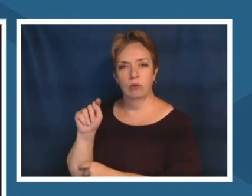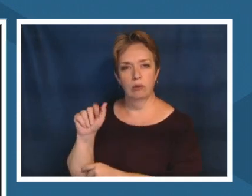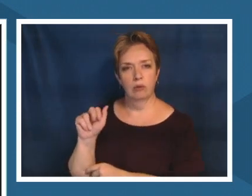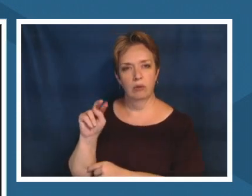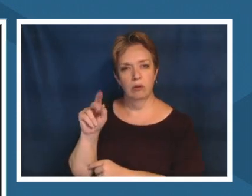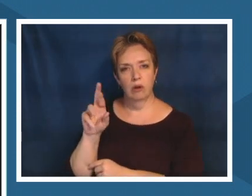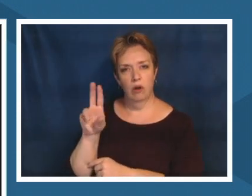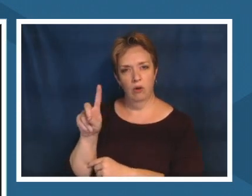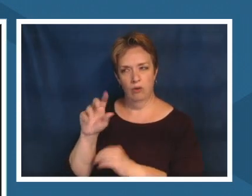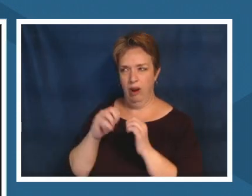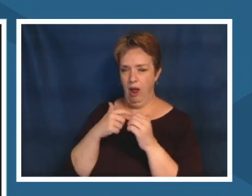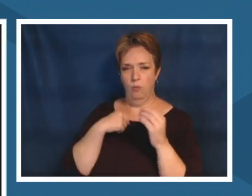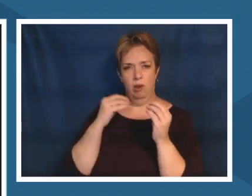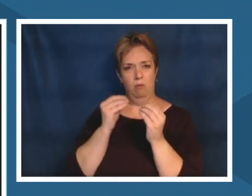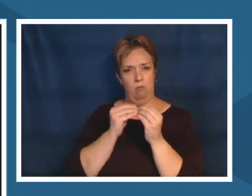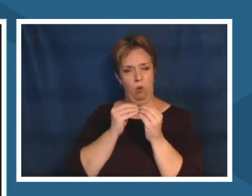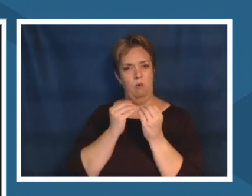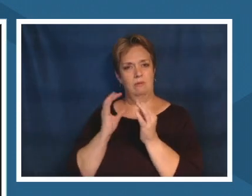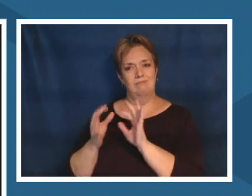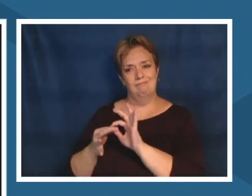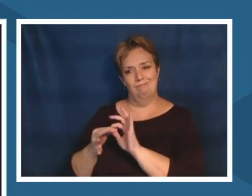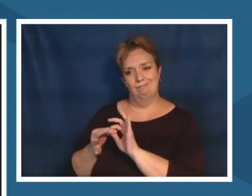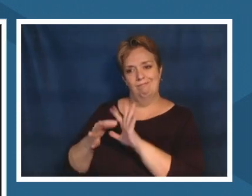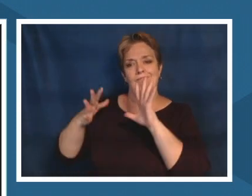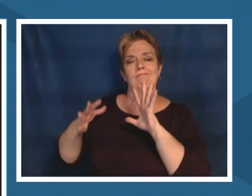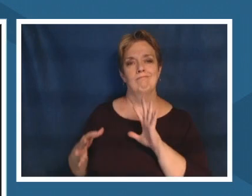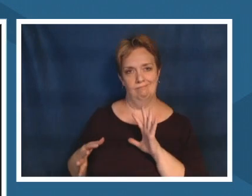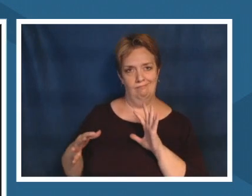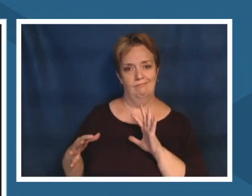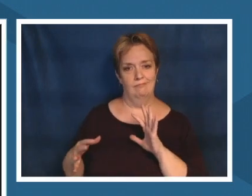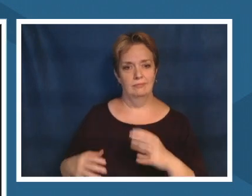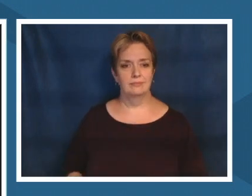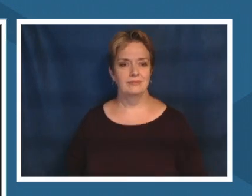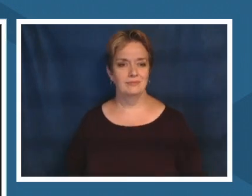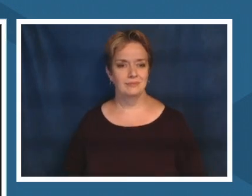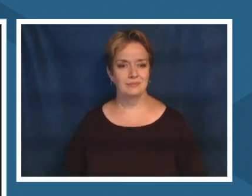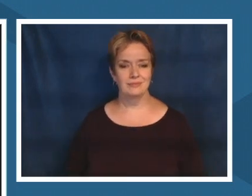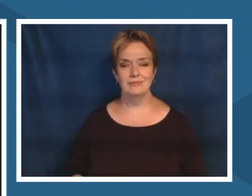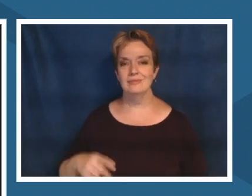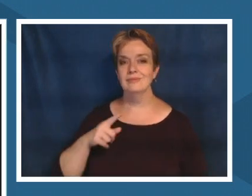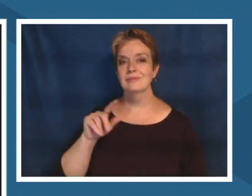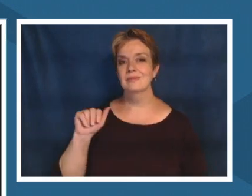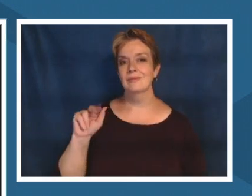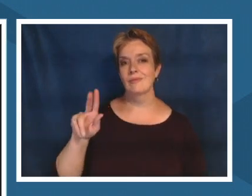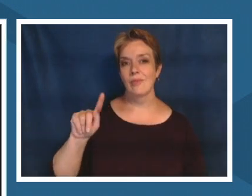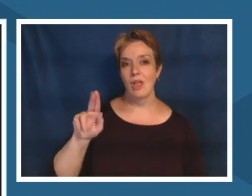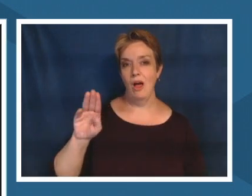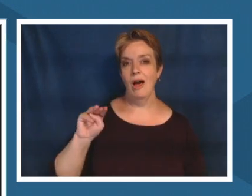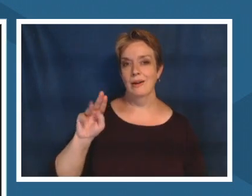i think it's such a great question and i i think especially as as a science